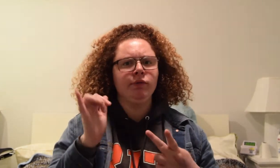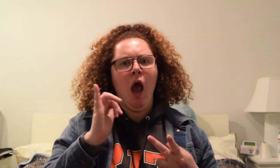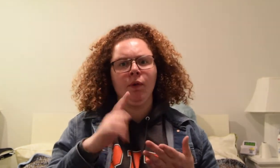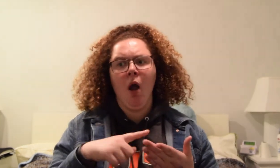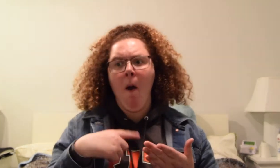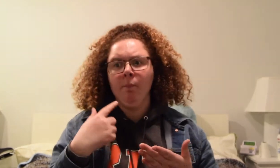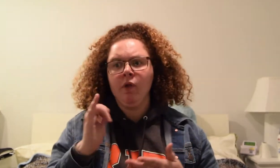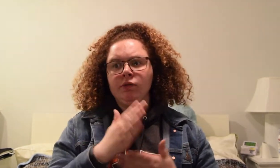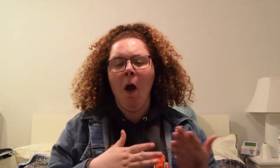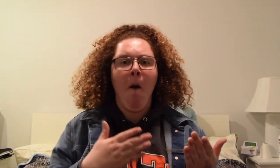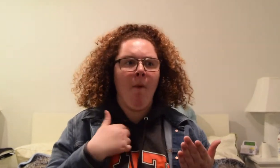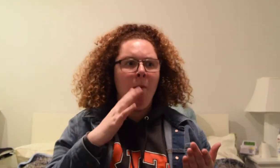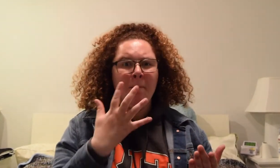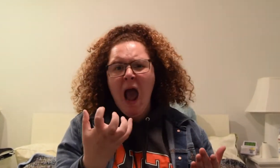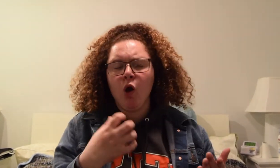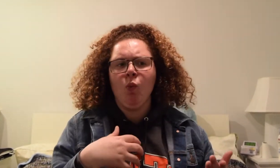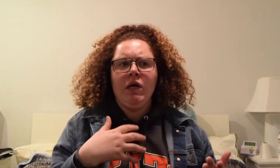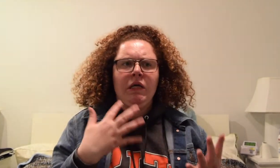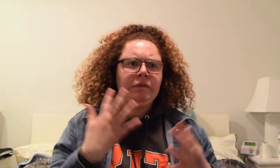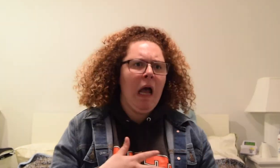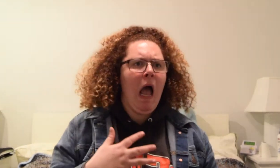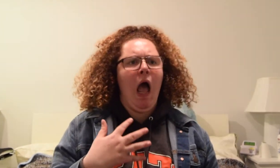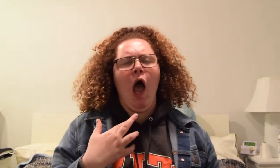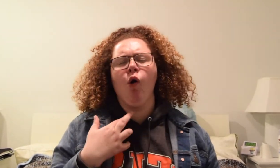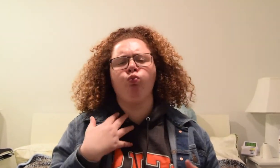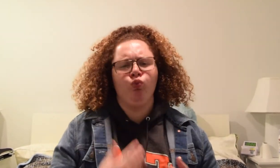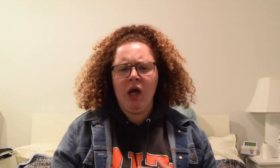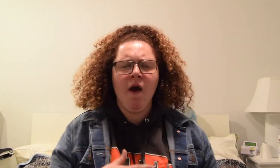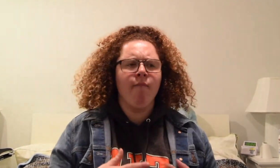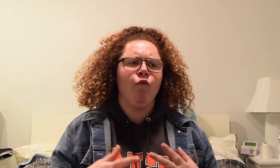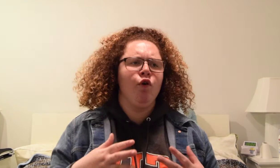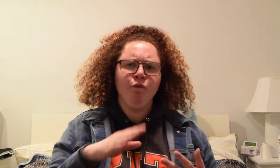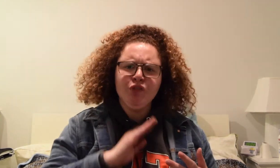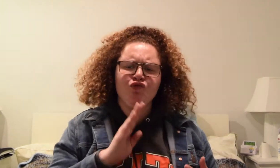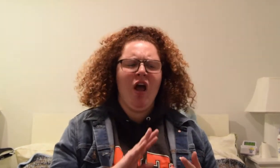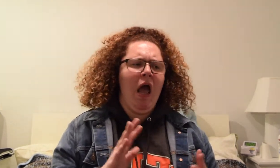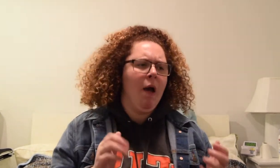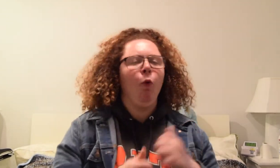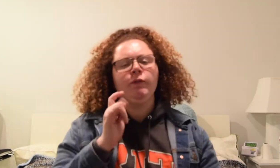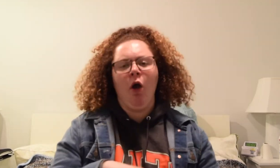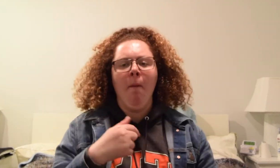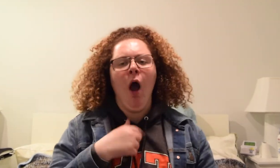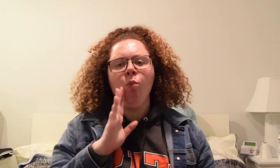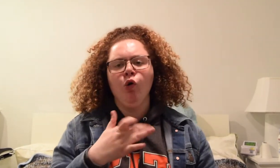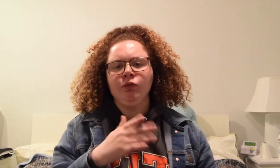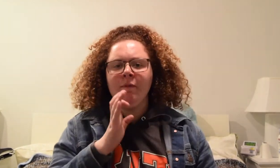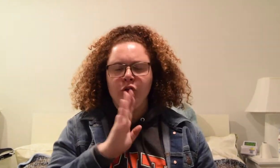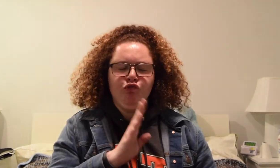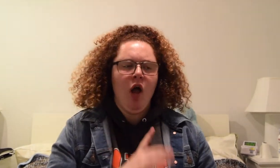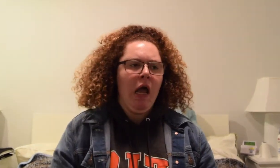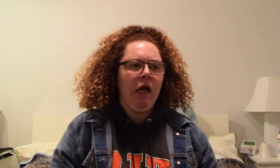I would be angry, sad, or whatever. I would be frustrated, usually most of the time it would be the case